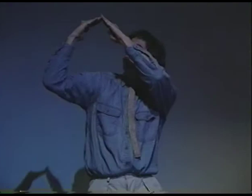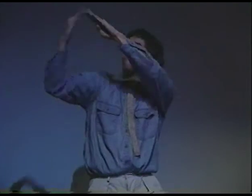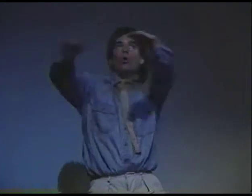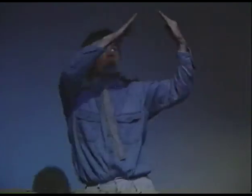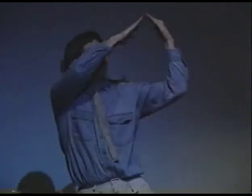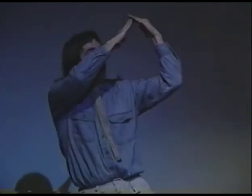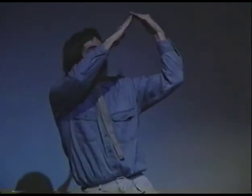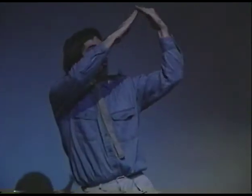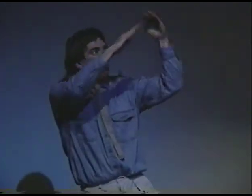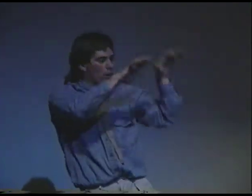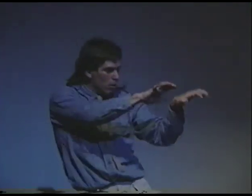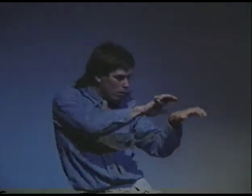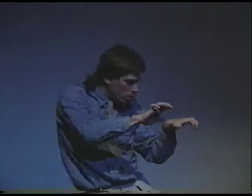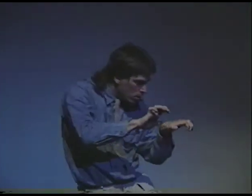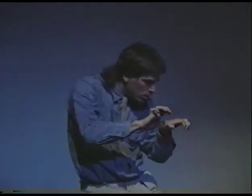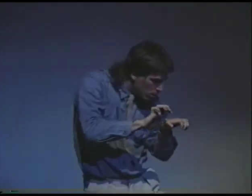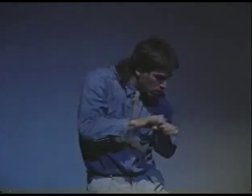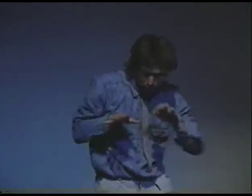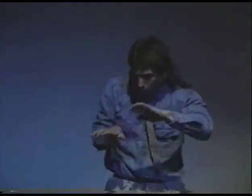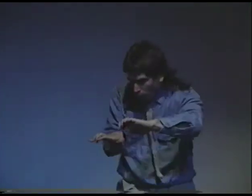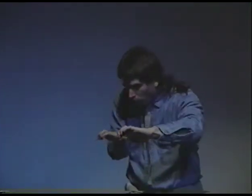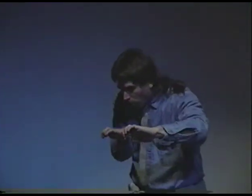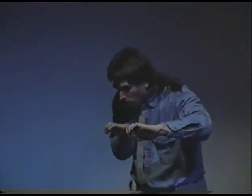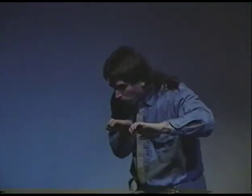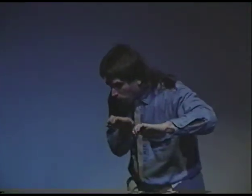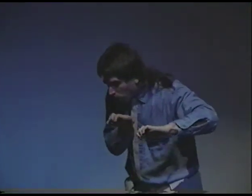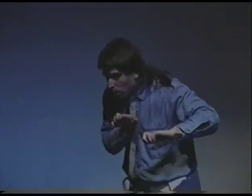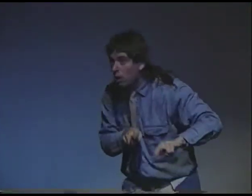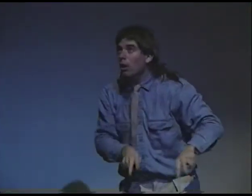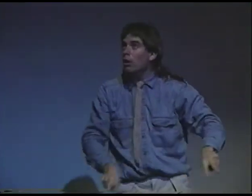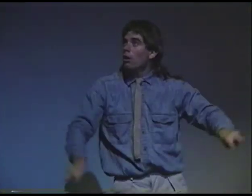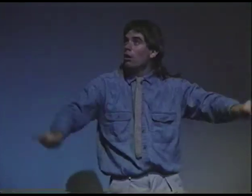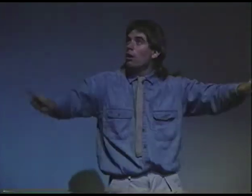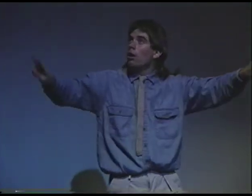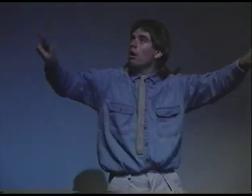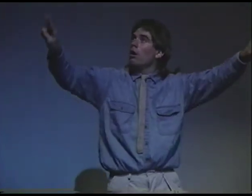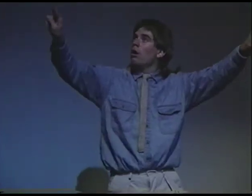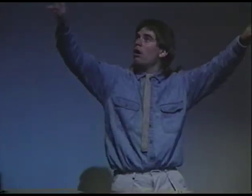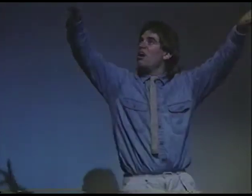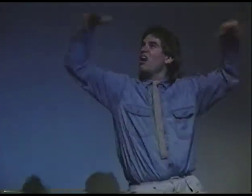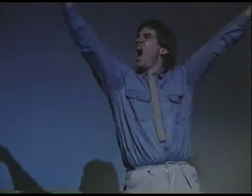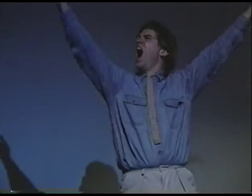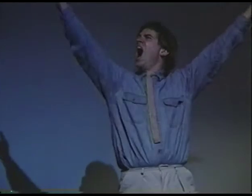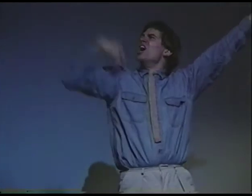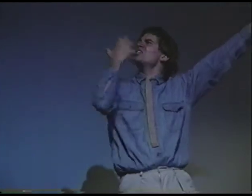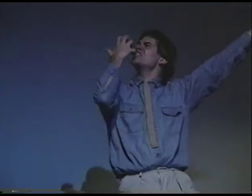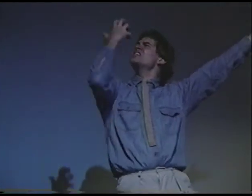I called on the angels on the rooftops of my generation.